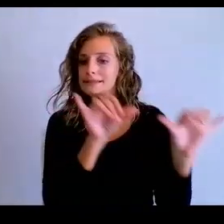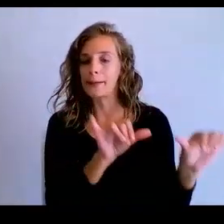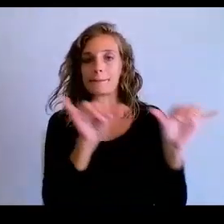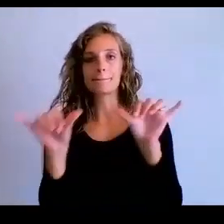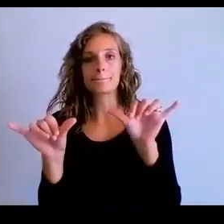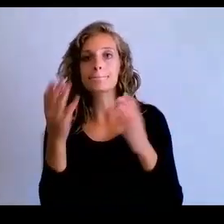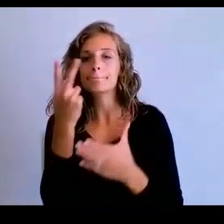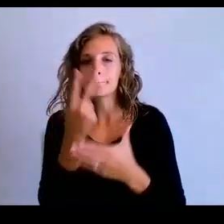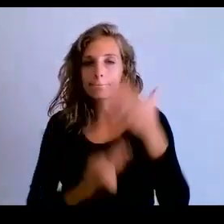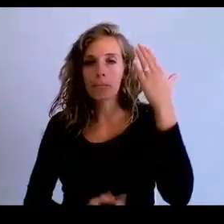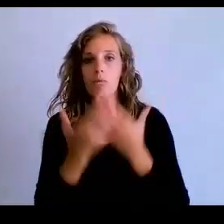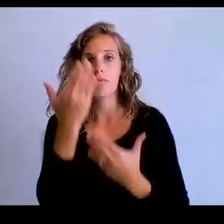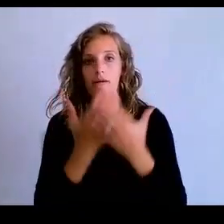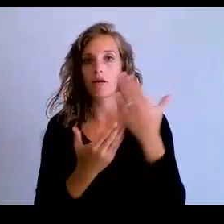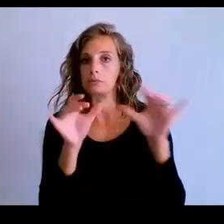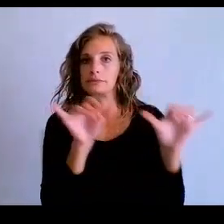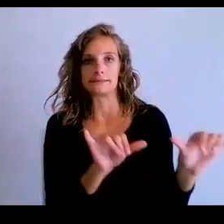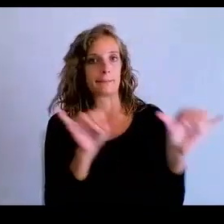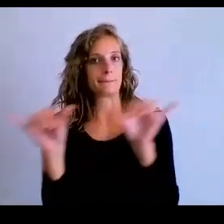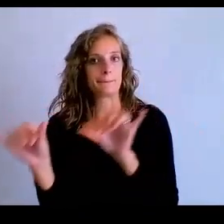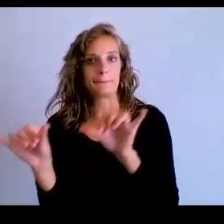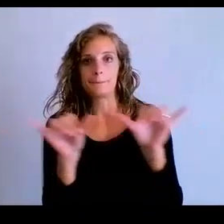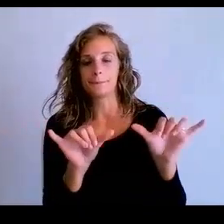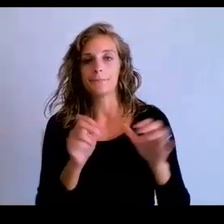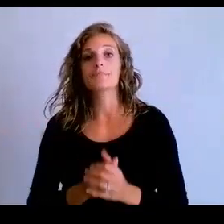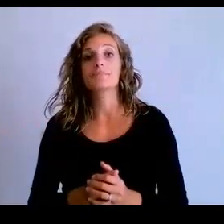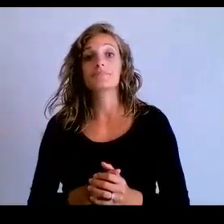so all of these are symmetrical signs because both hands are doing the exact